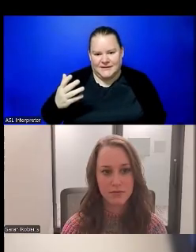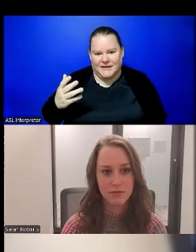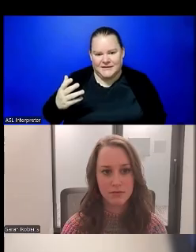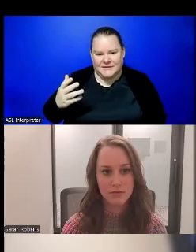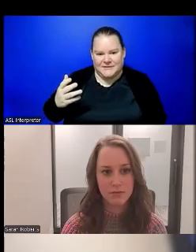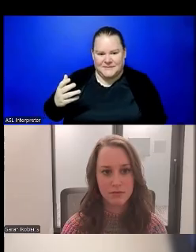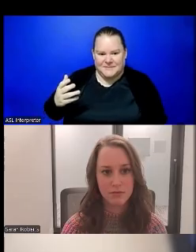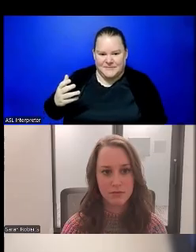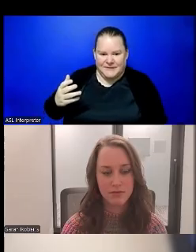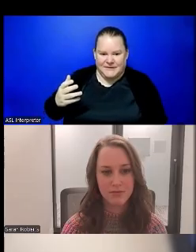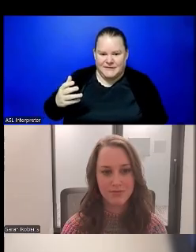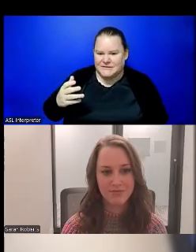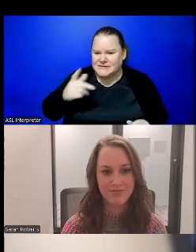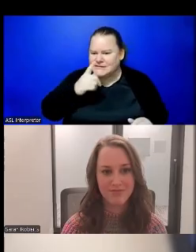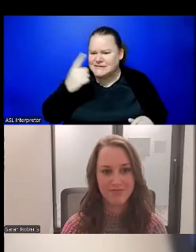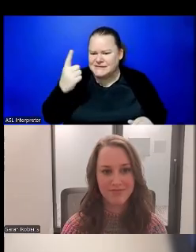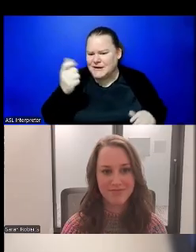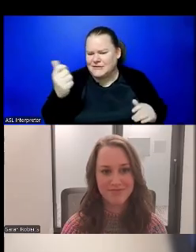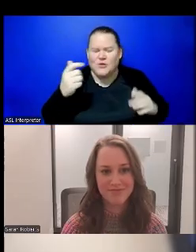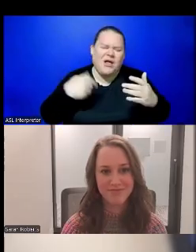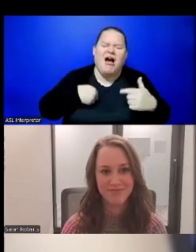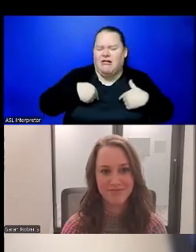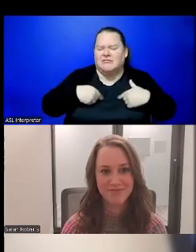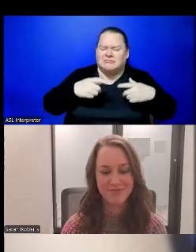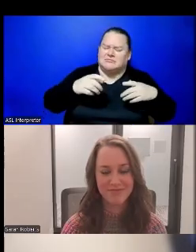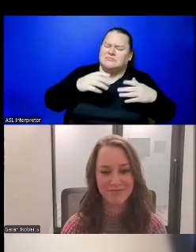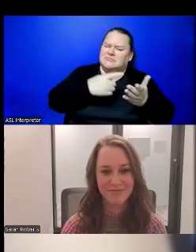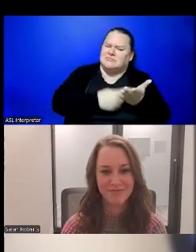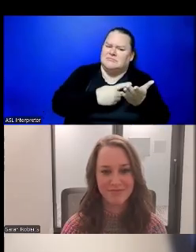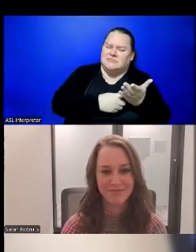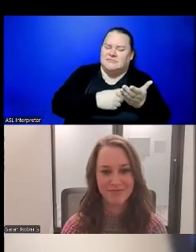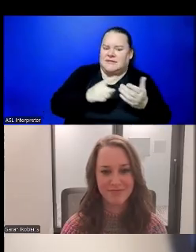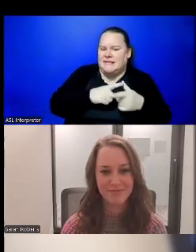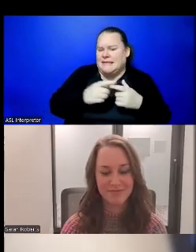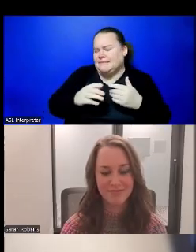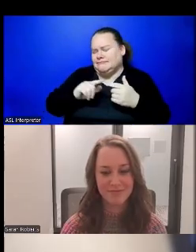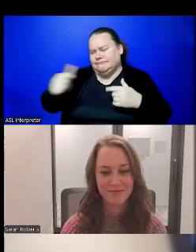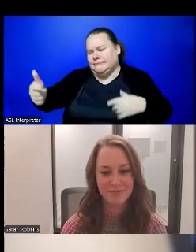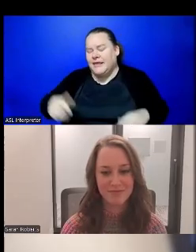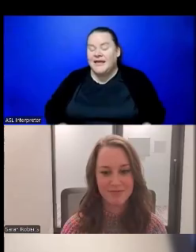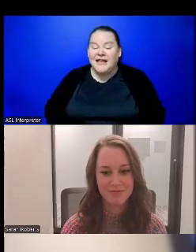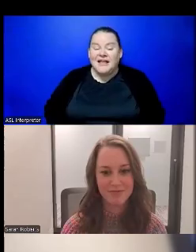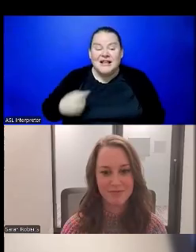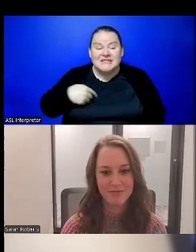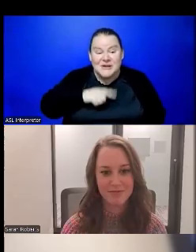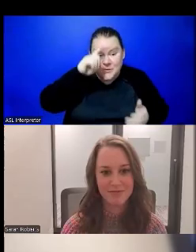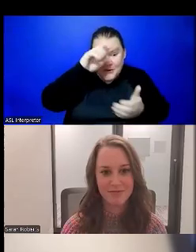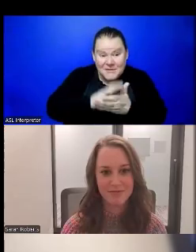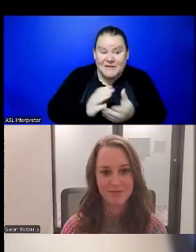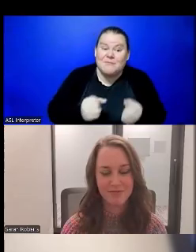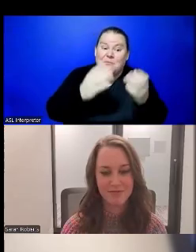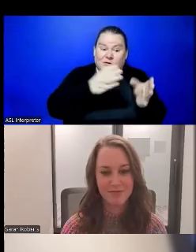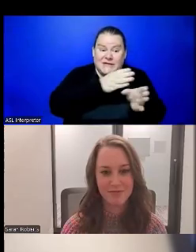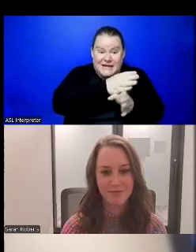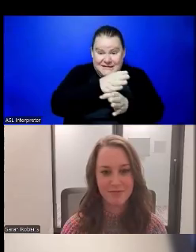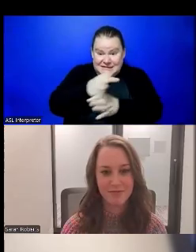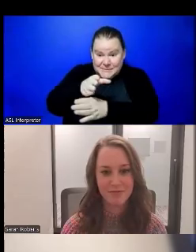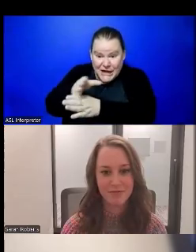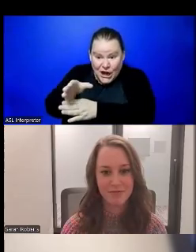this one, then I think the next one is for you. So we do believe in a multidisciplinary approach, right? And this is a lot of